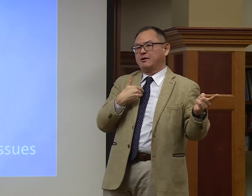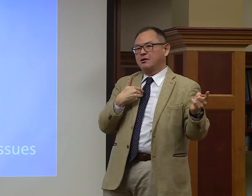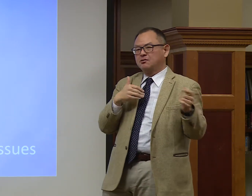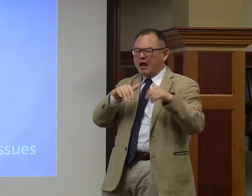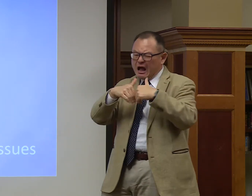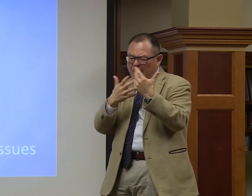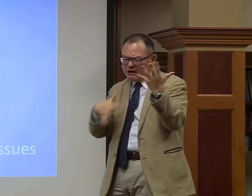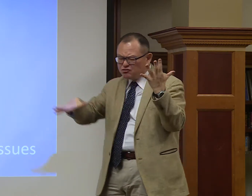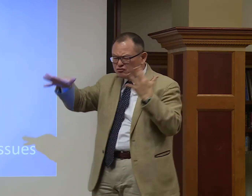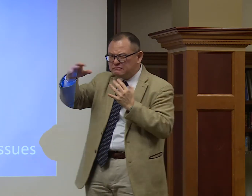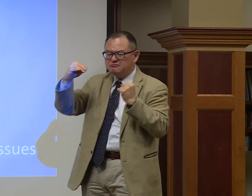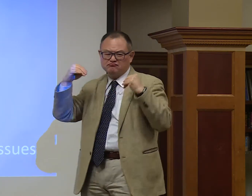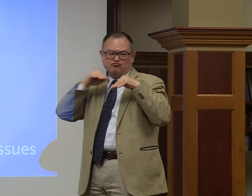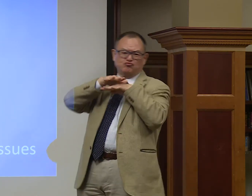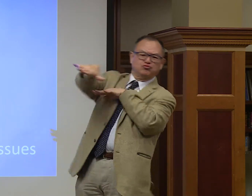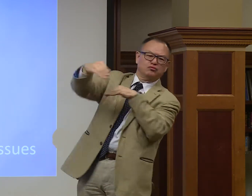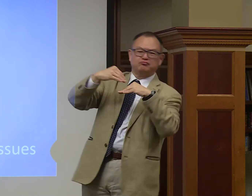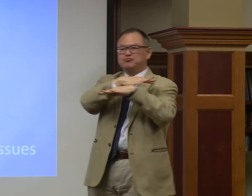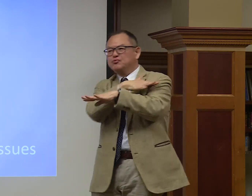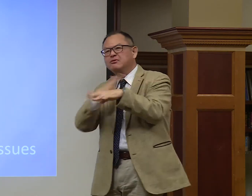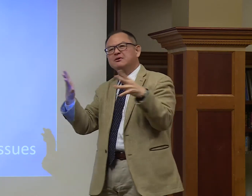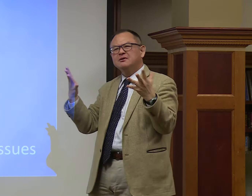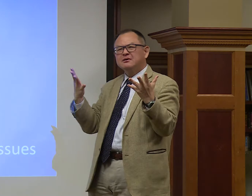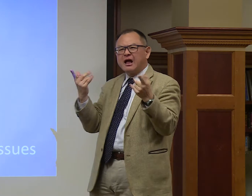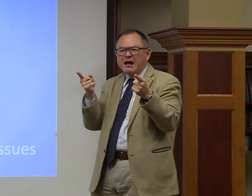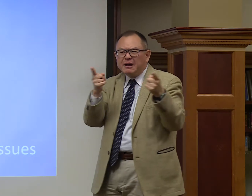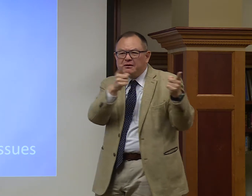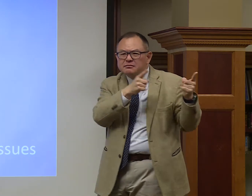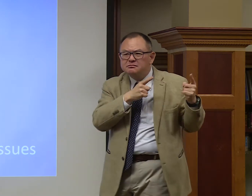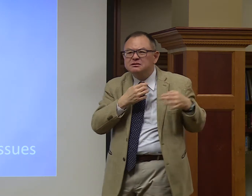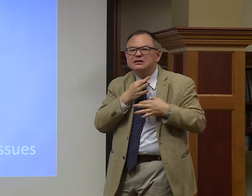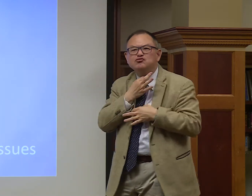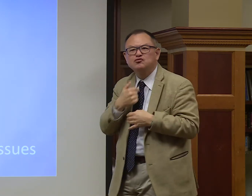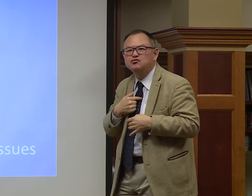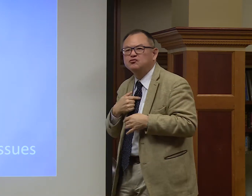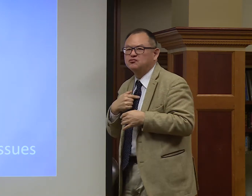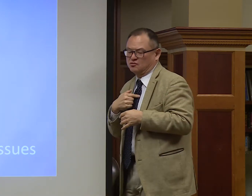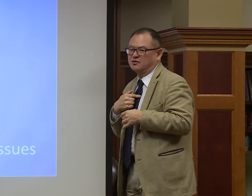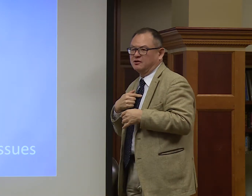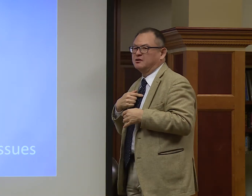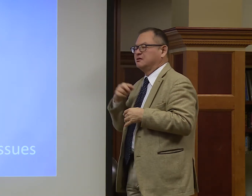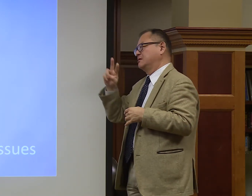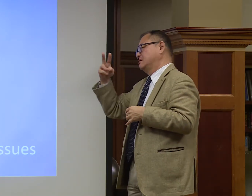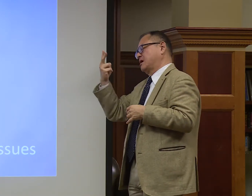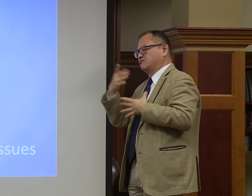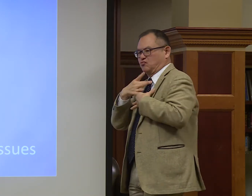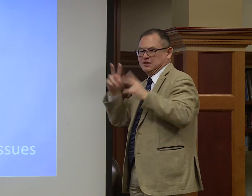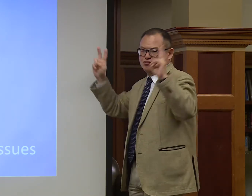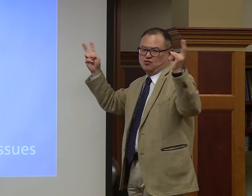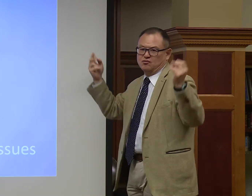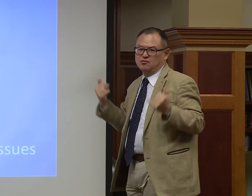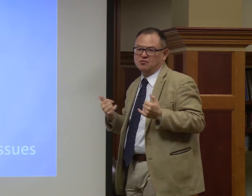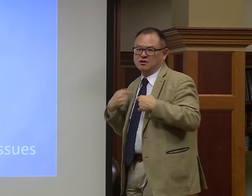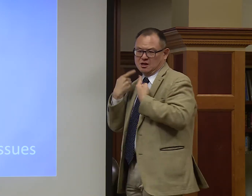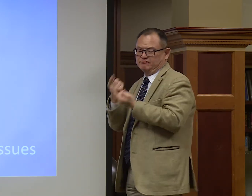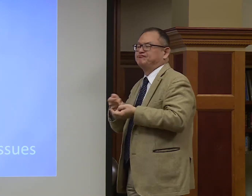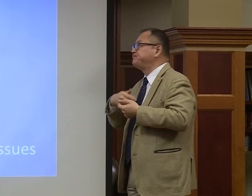and they might influence each other. I'm curious about how that happens. That's something that I'm looking into now.